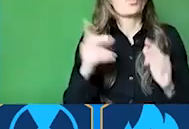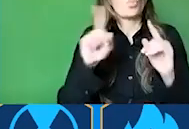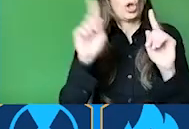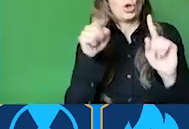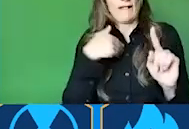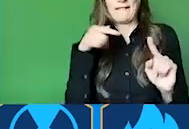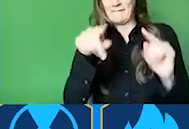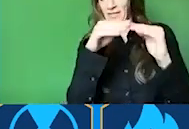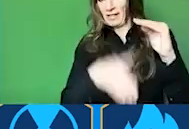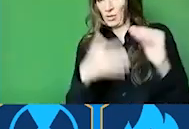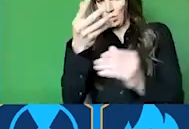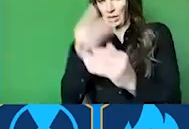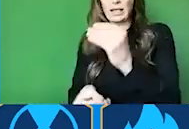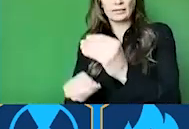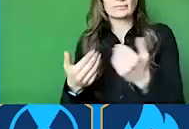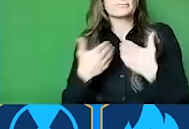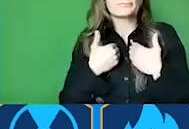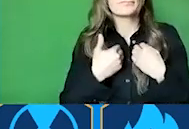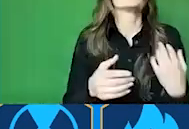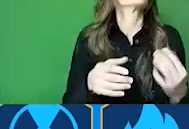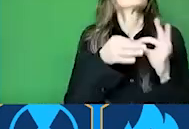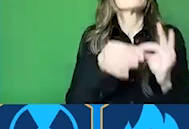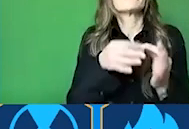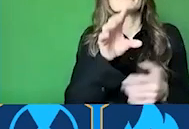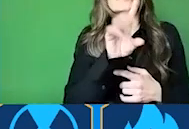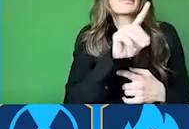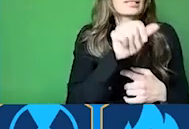outcomes. Both related to disability as well as race and